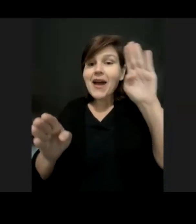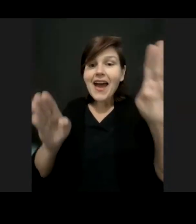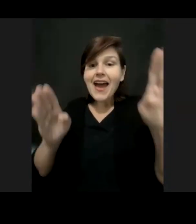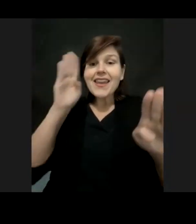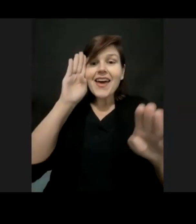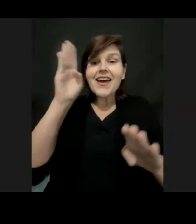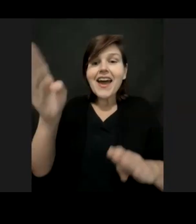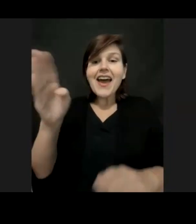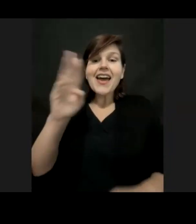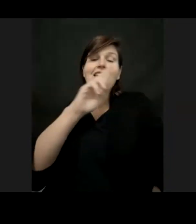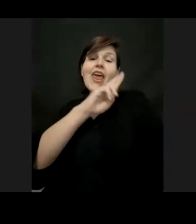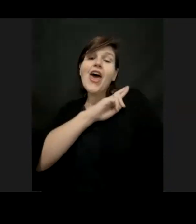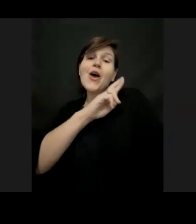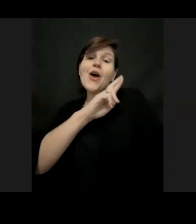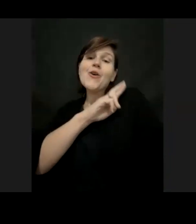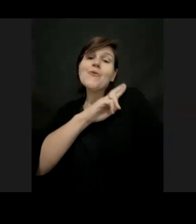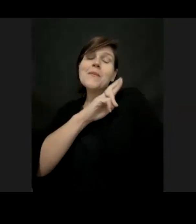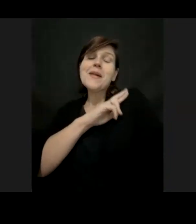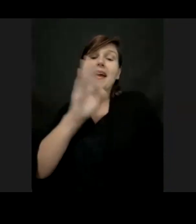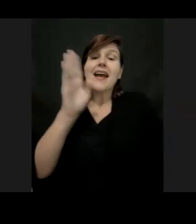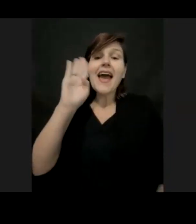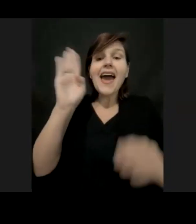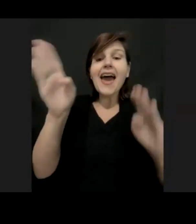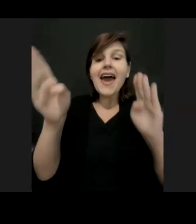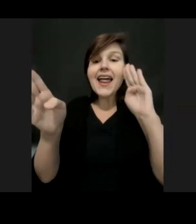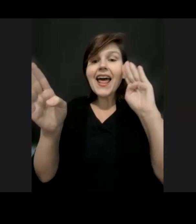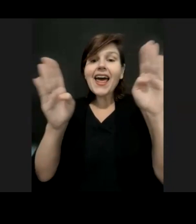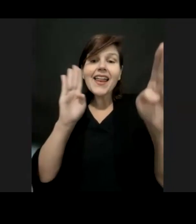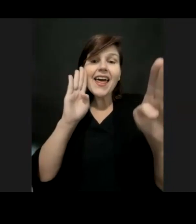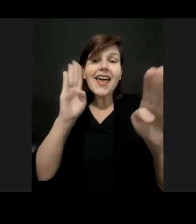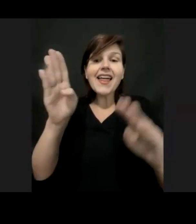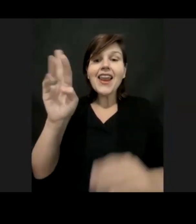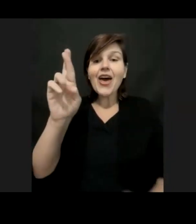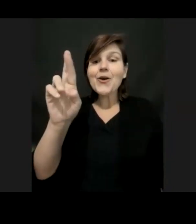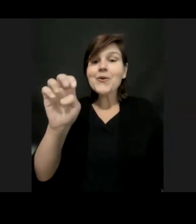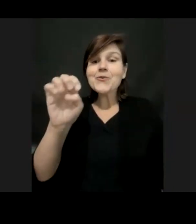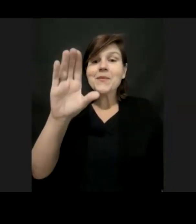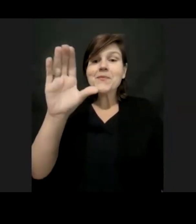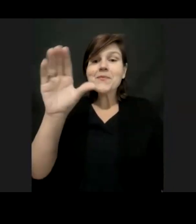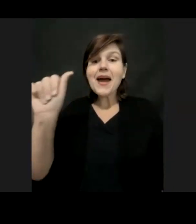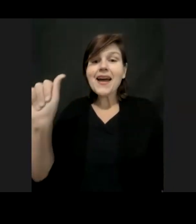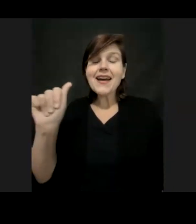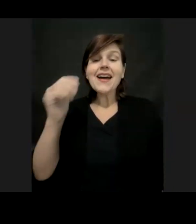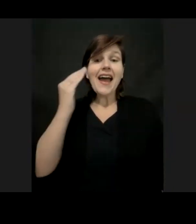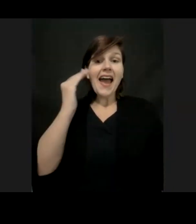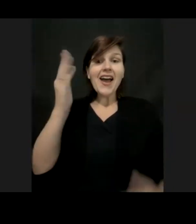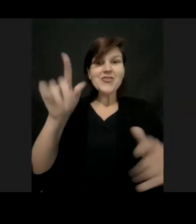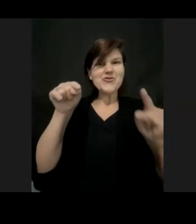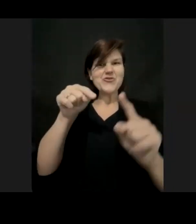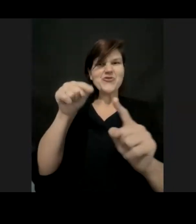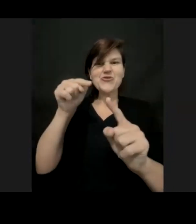Rebecca, Rebecca, hello, hello, hello, Rebecca. ∂ ∂ We think you’re incredible! ∂ ∂